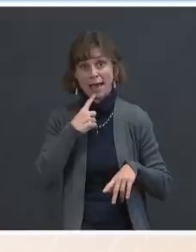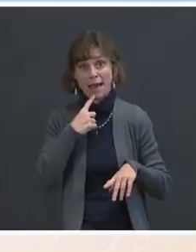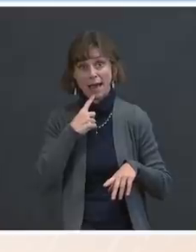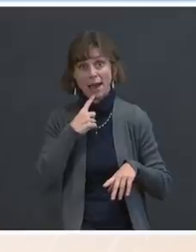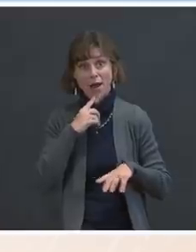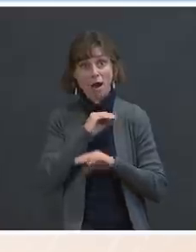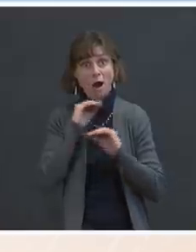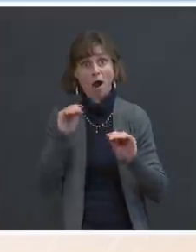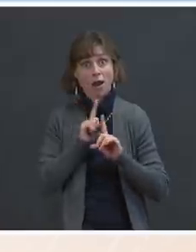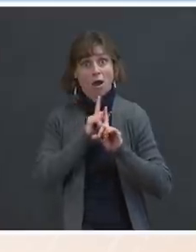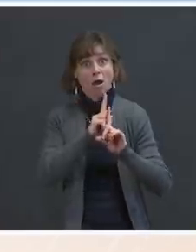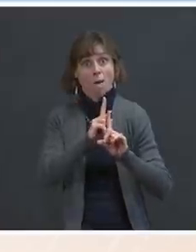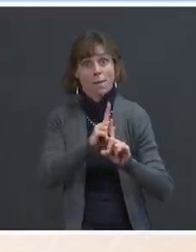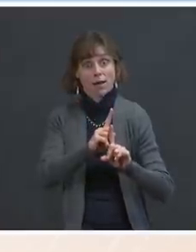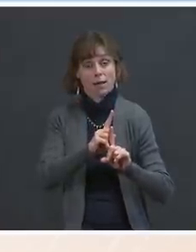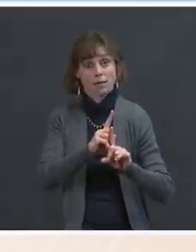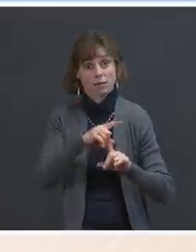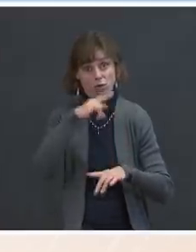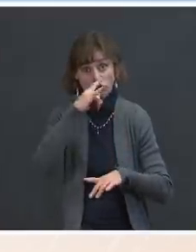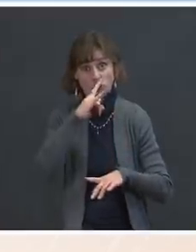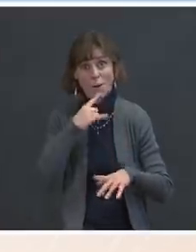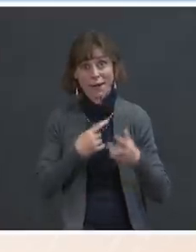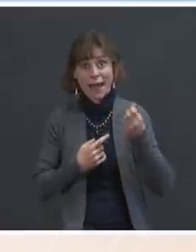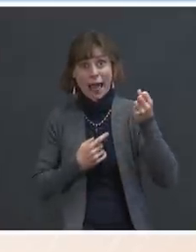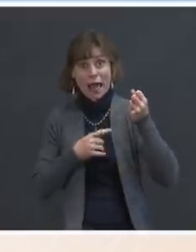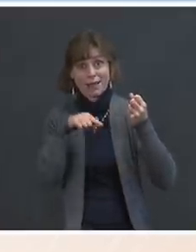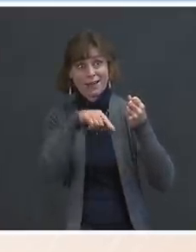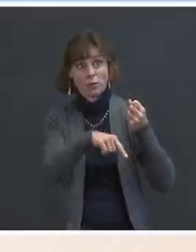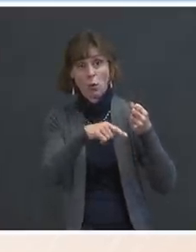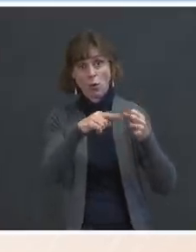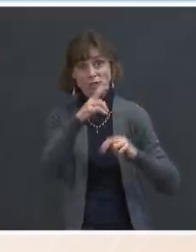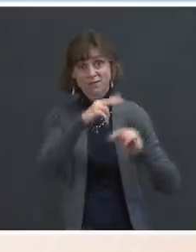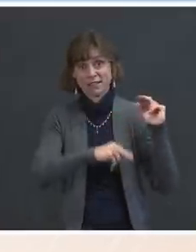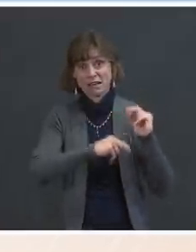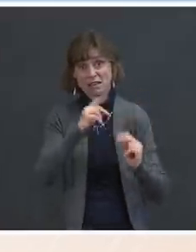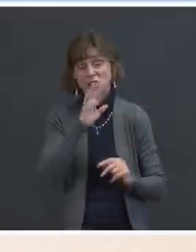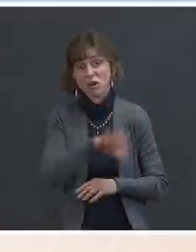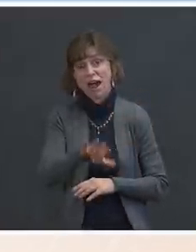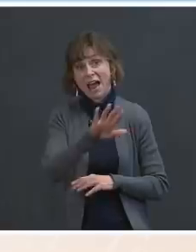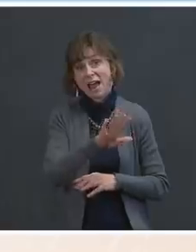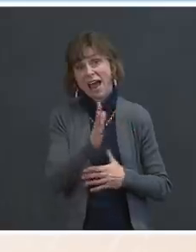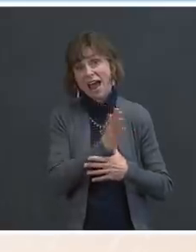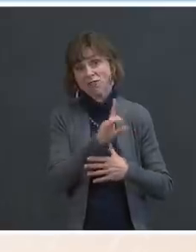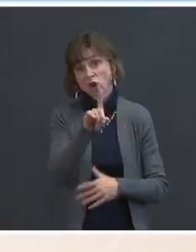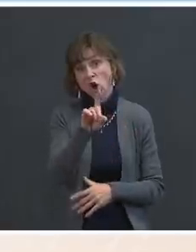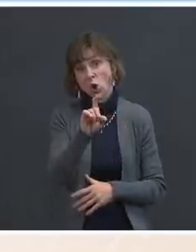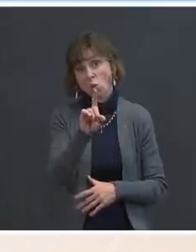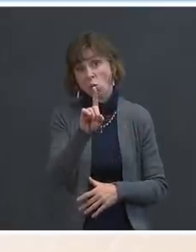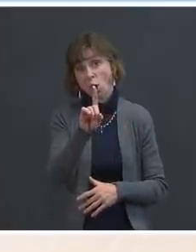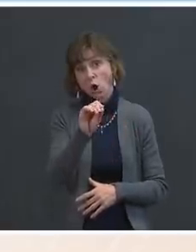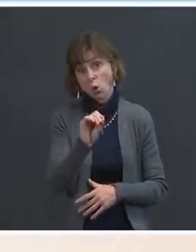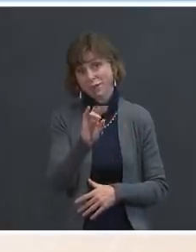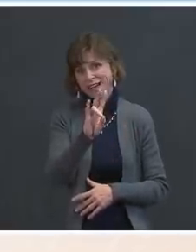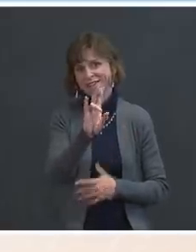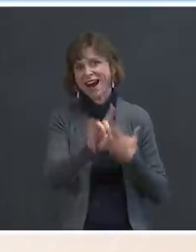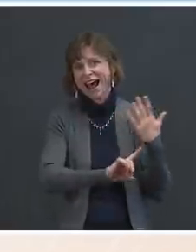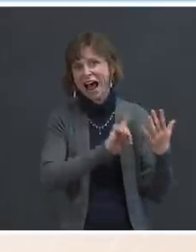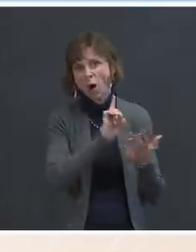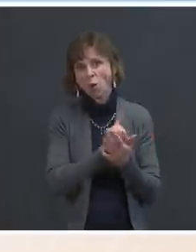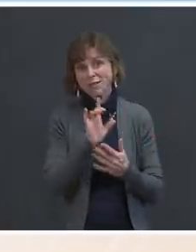in these Border Patrol facilities for, on average, 107 hours. That's up from, I believe, 77 hours on average last week.